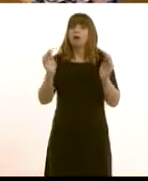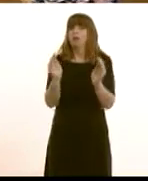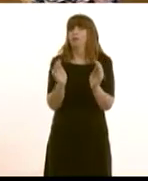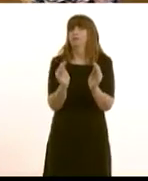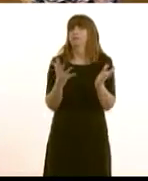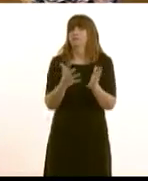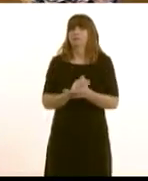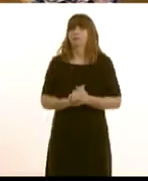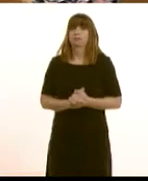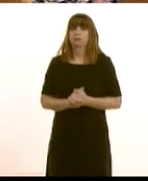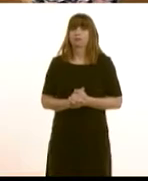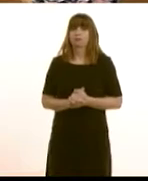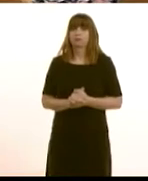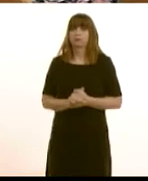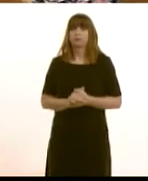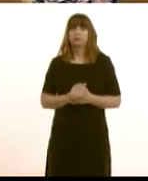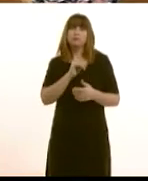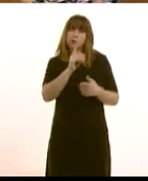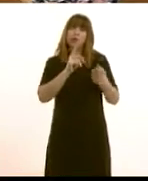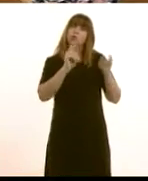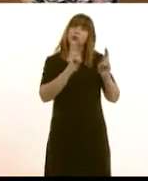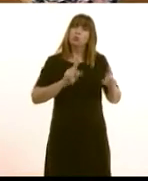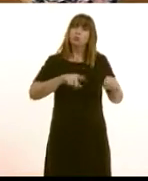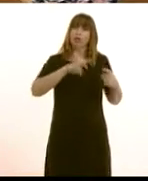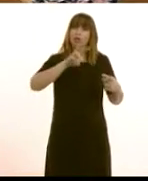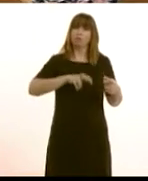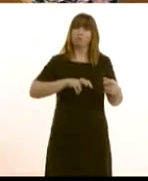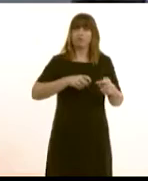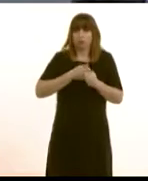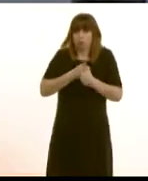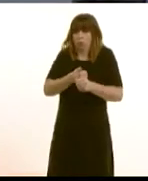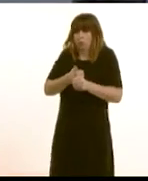only assists a limited number of schools, and there are schools that have been put into